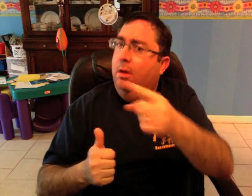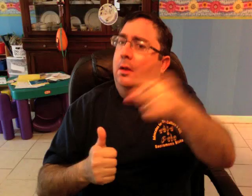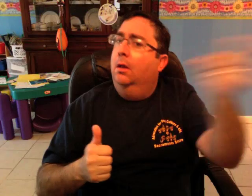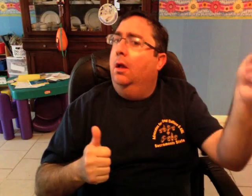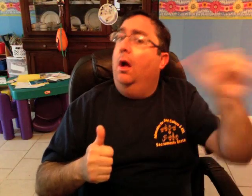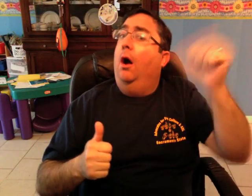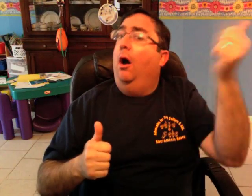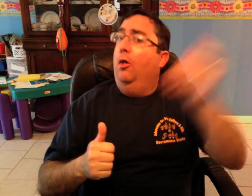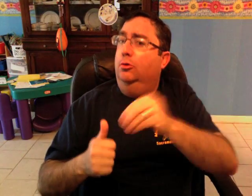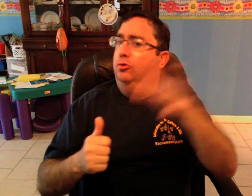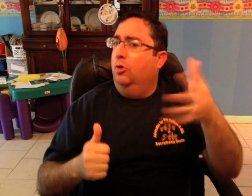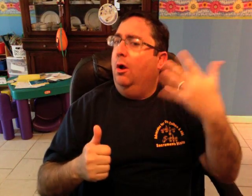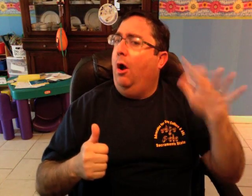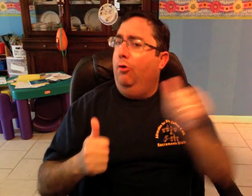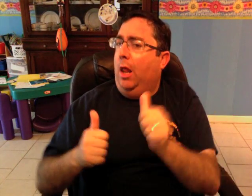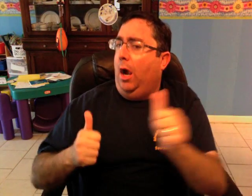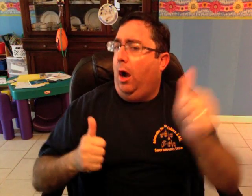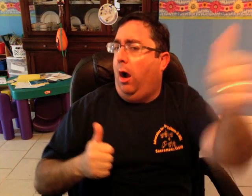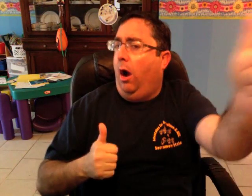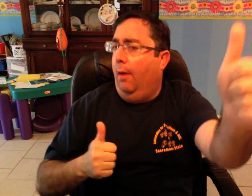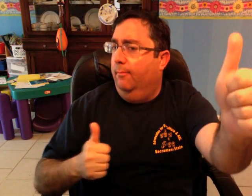the other students are already making their own progress further ahead.